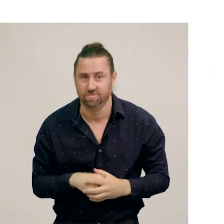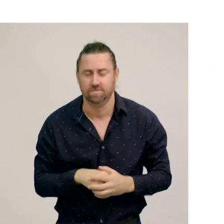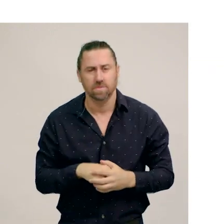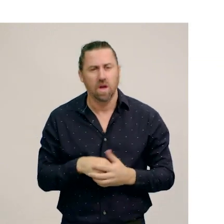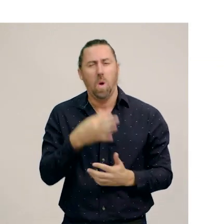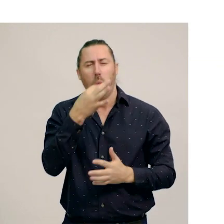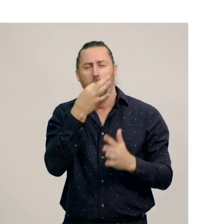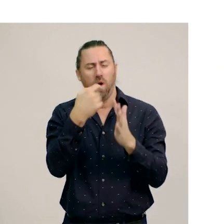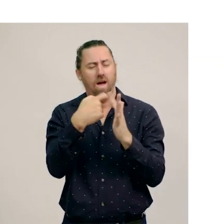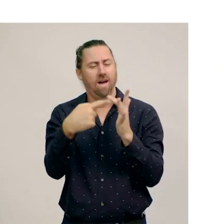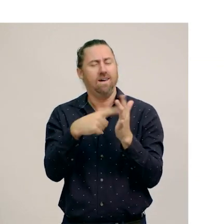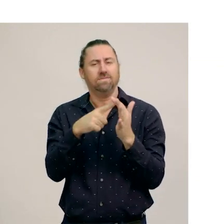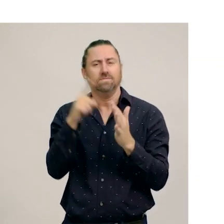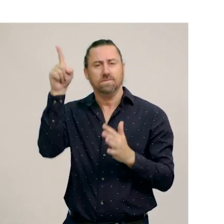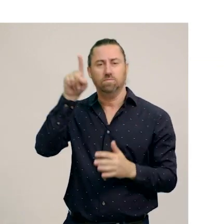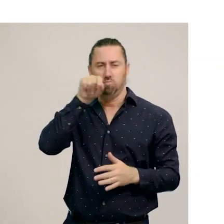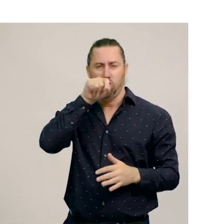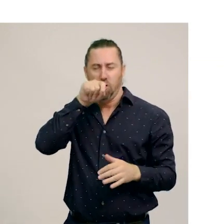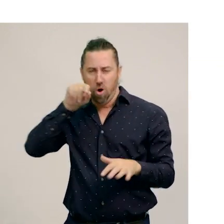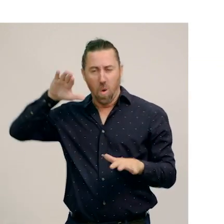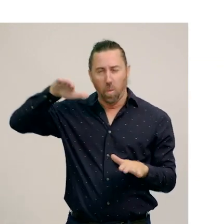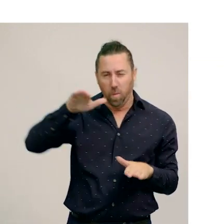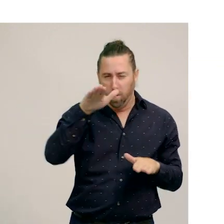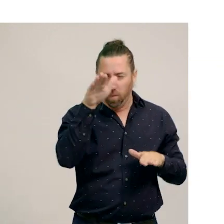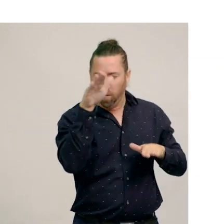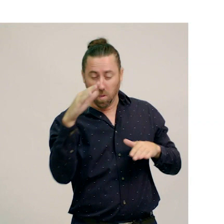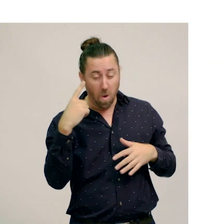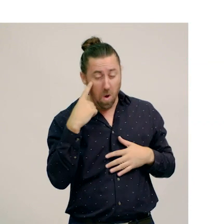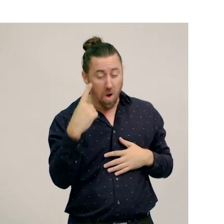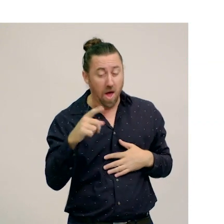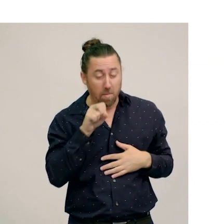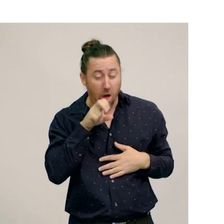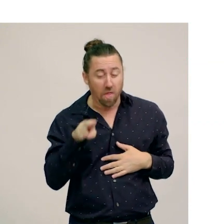The whistling kite is a bird of prey, so it catches and eats the python.